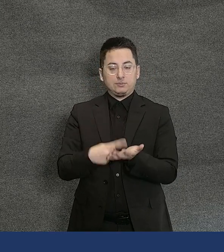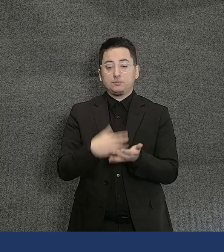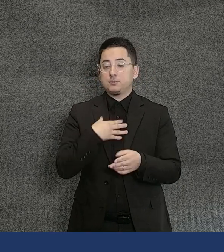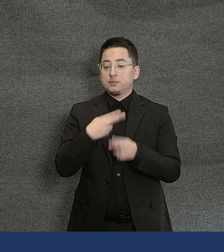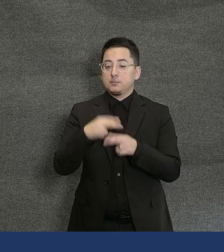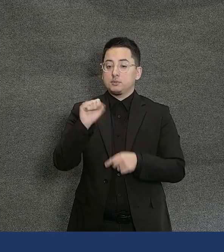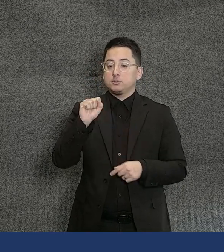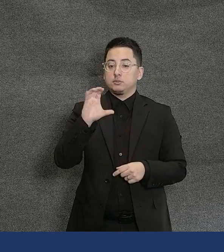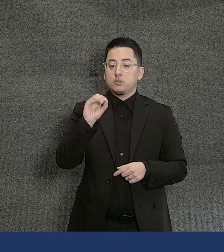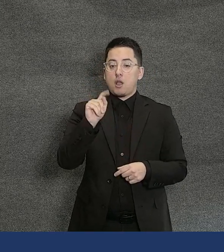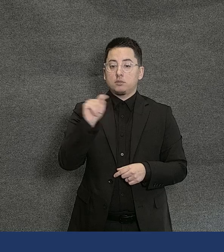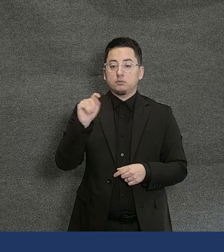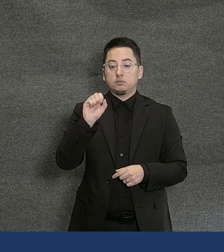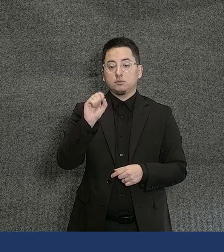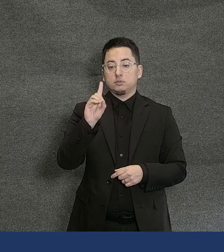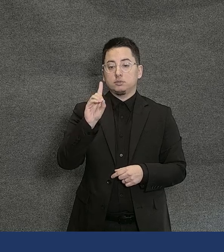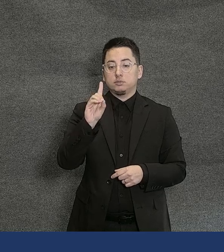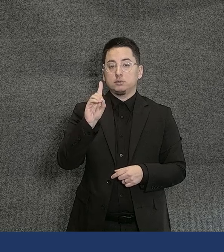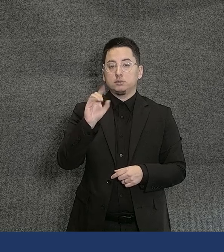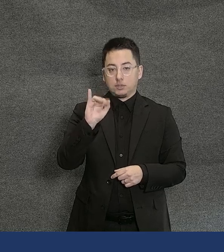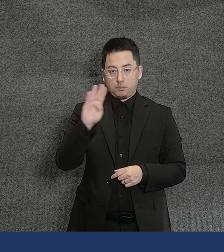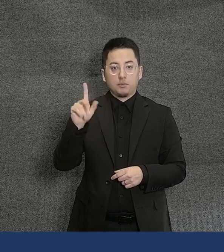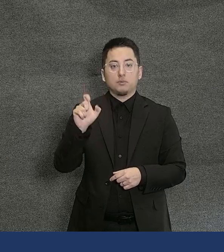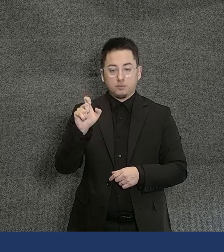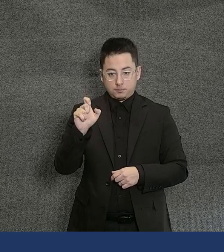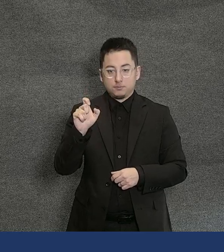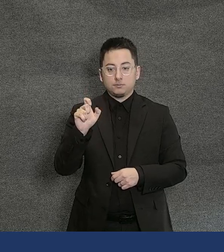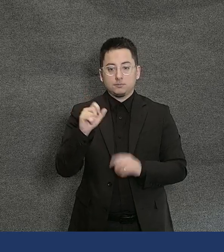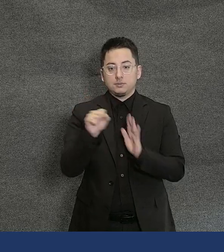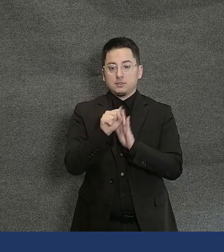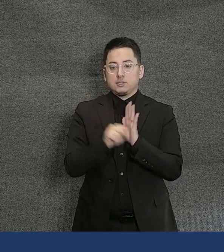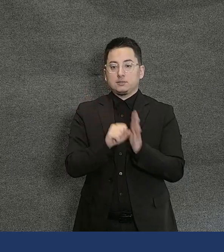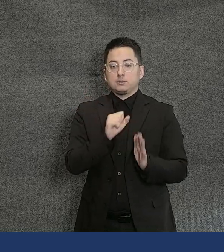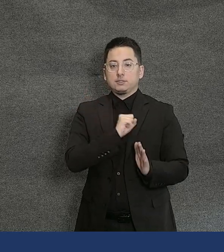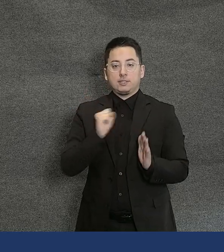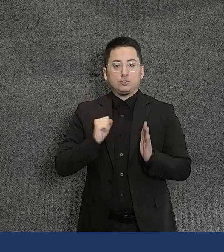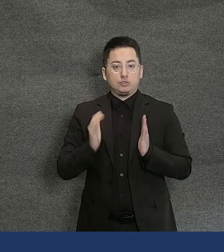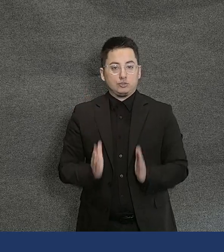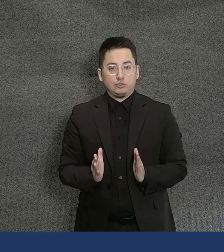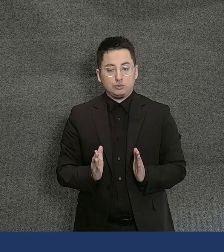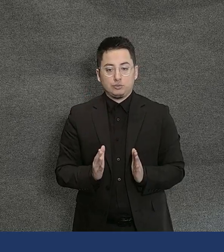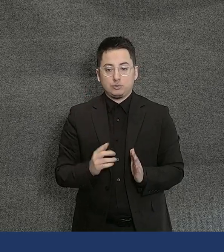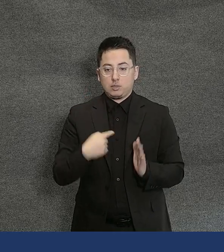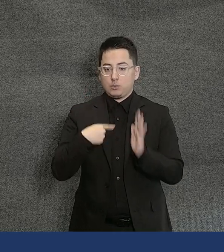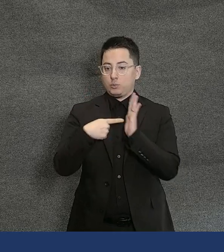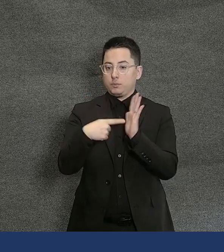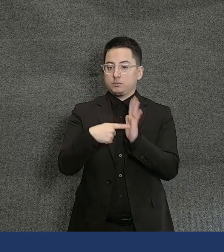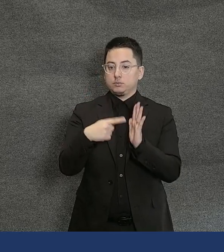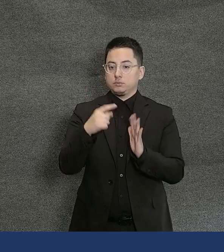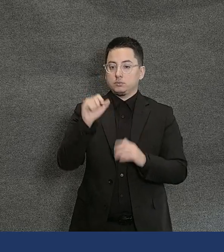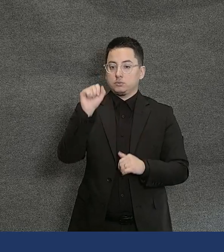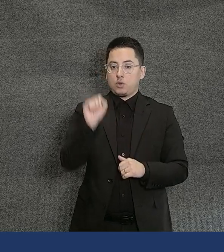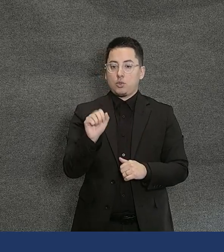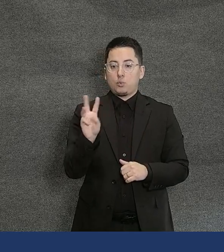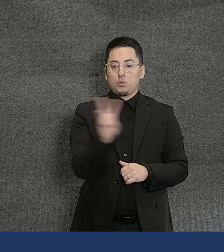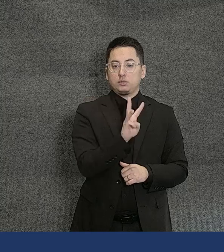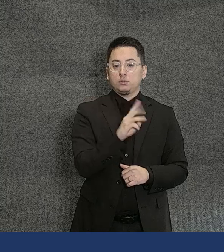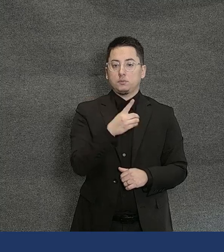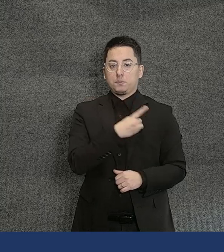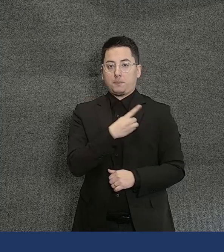I'm a State Senator. I represent most of Southwest Minneapolis, about half of downtown, a little sliver of North Minneapolis.